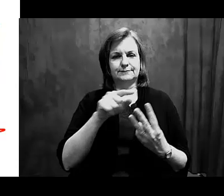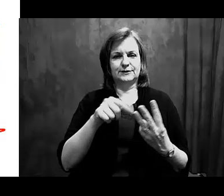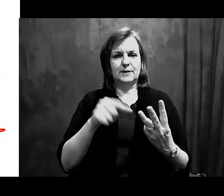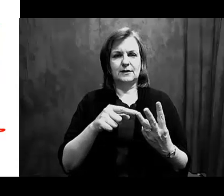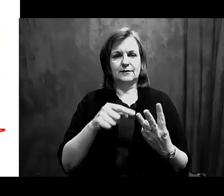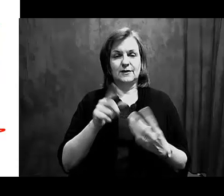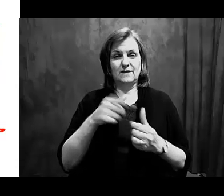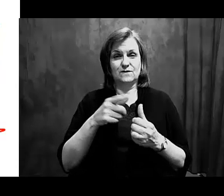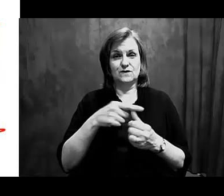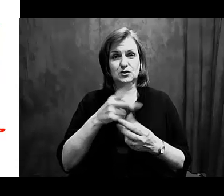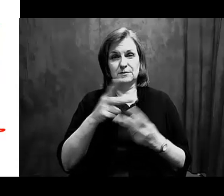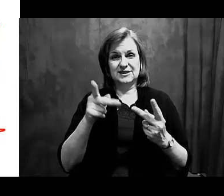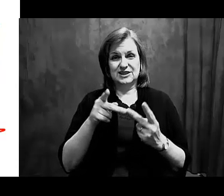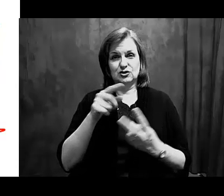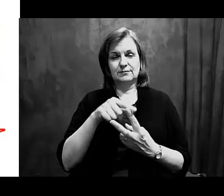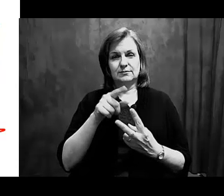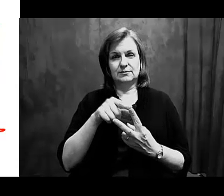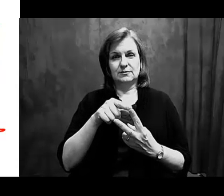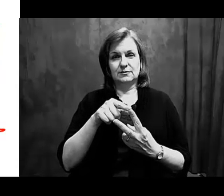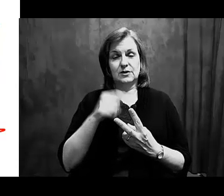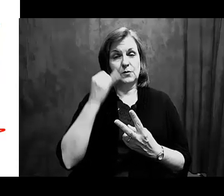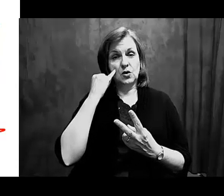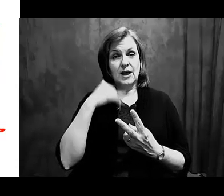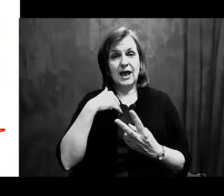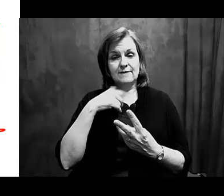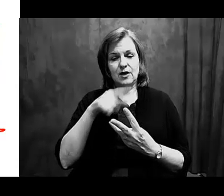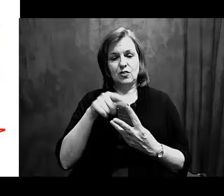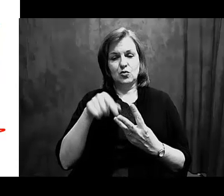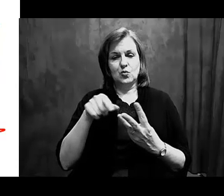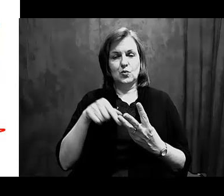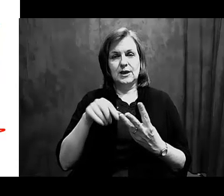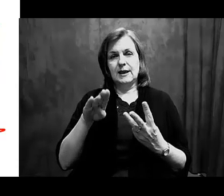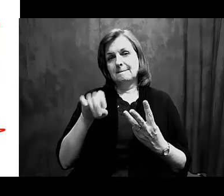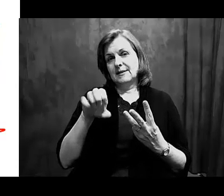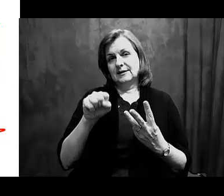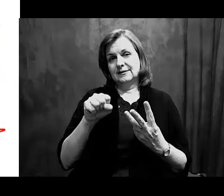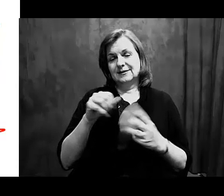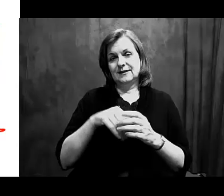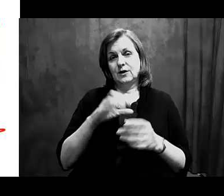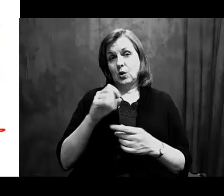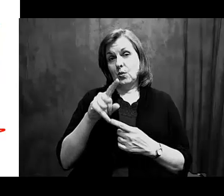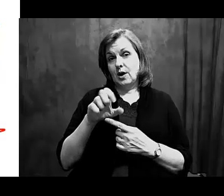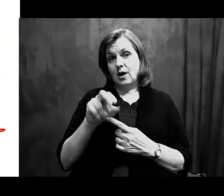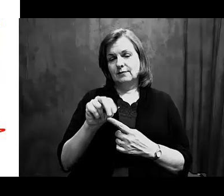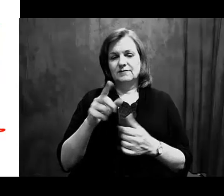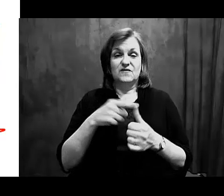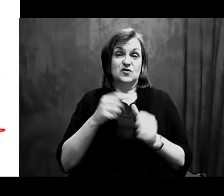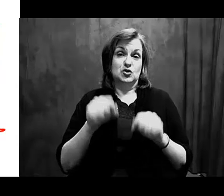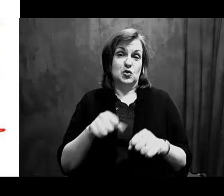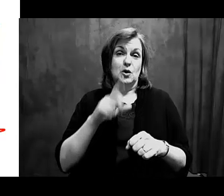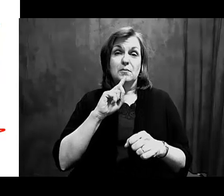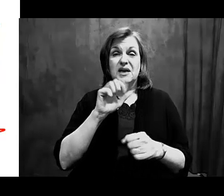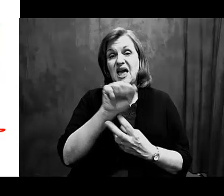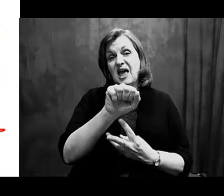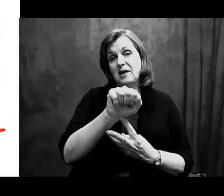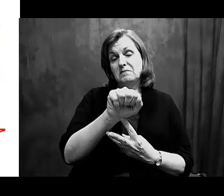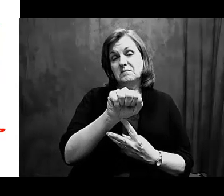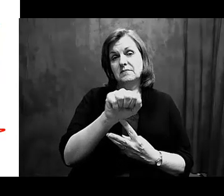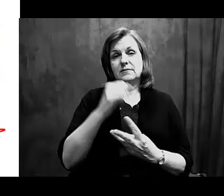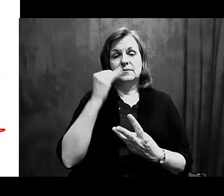in the first position of my codon if I have three bases that are my codon the first one could be A